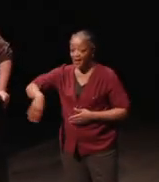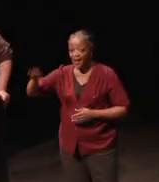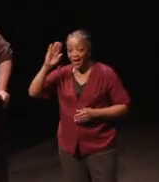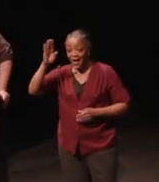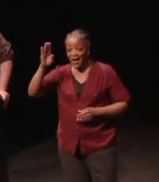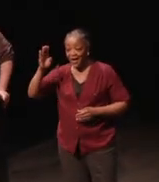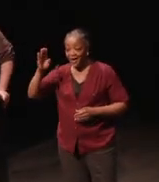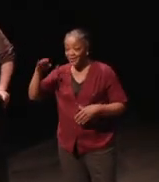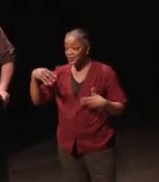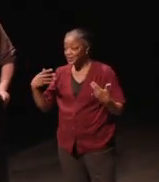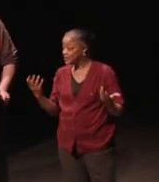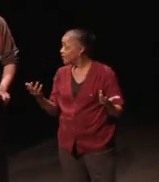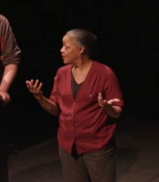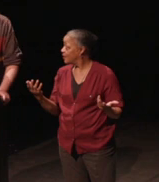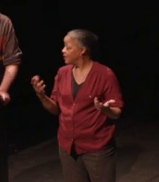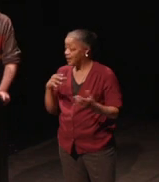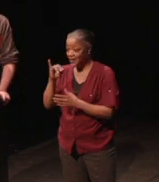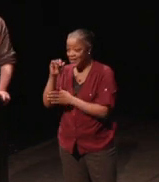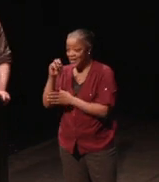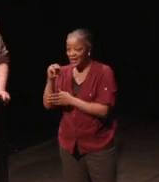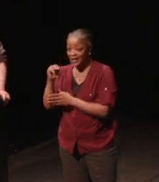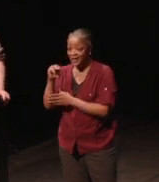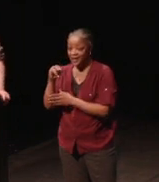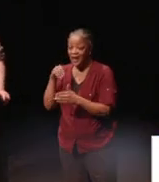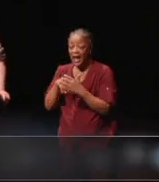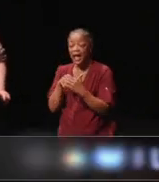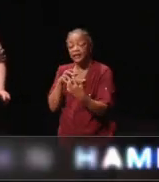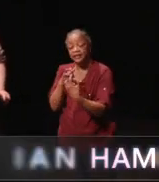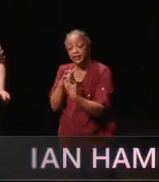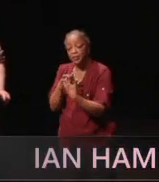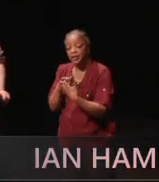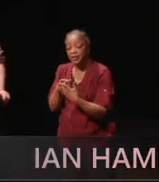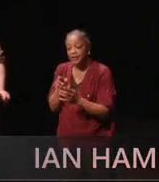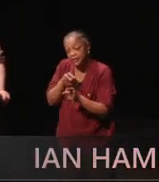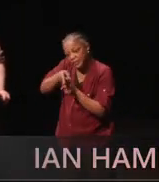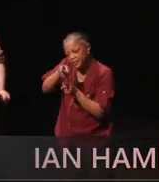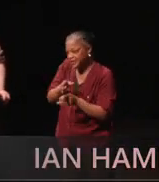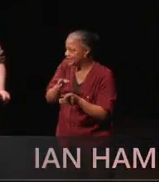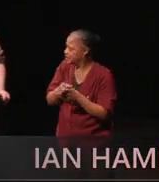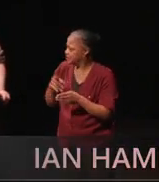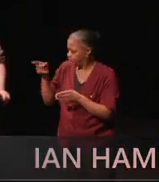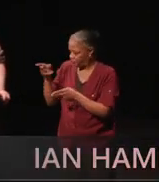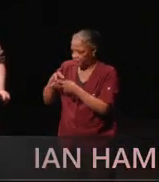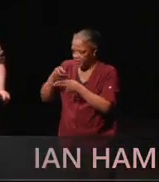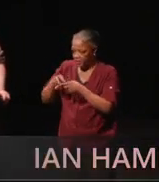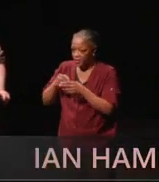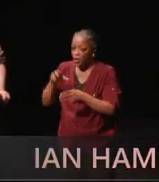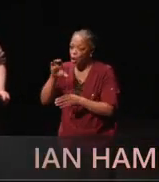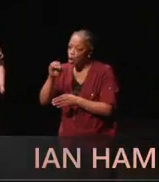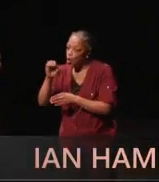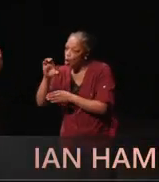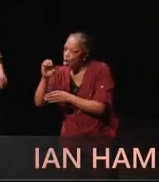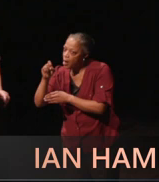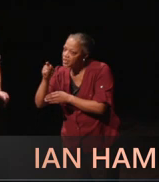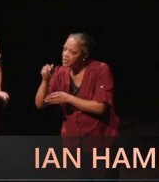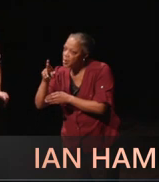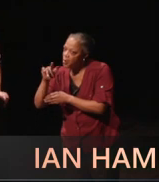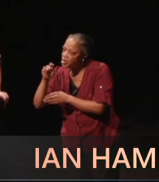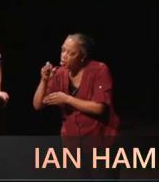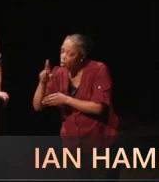I'm Ian, I'm an Accessibility Specialist and as Tom mentioned, I'm also a co-conspirator for all this today.